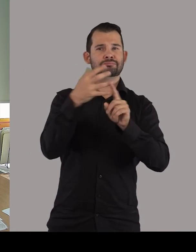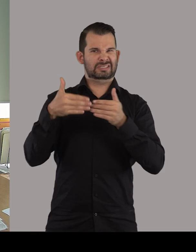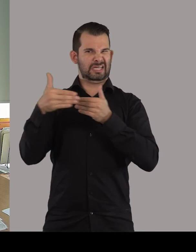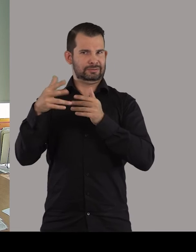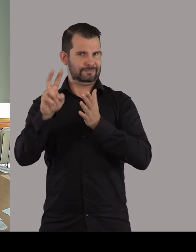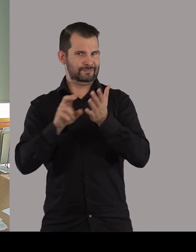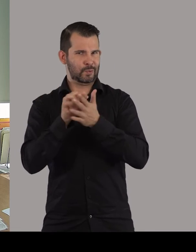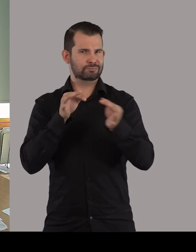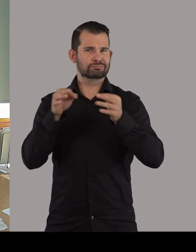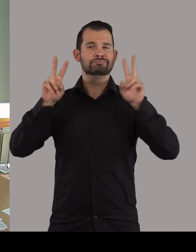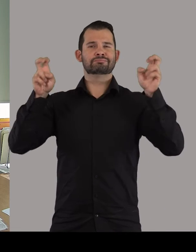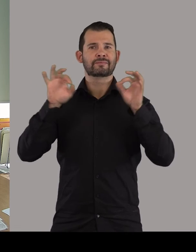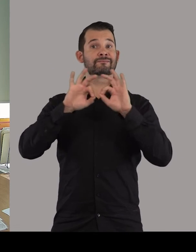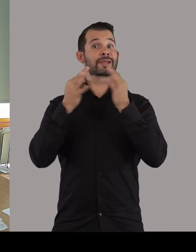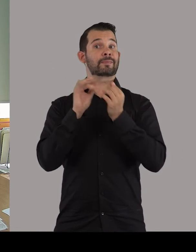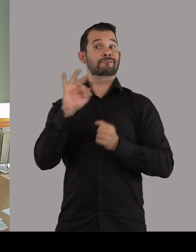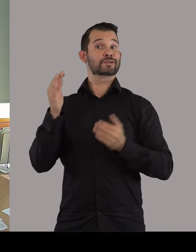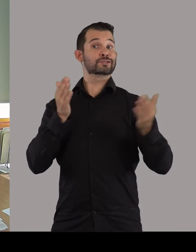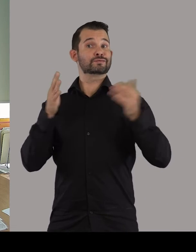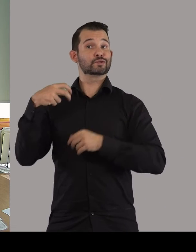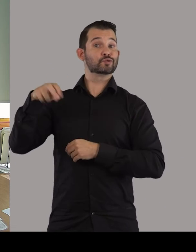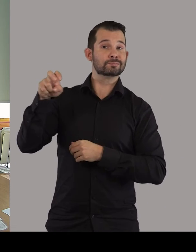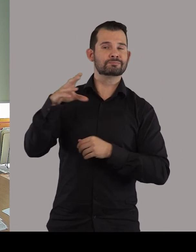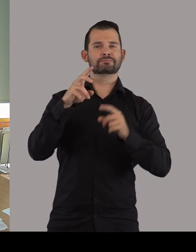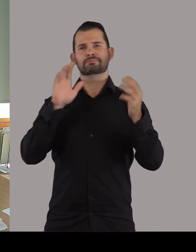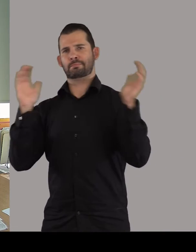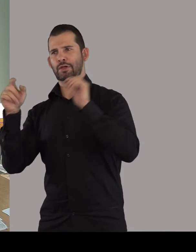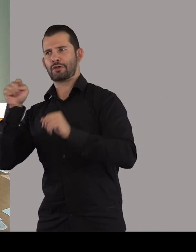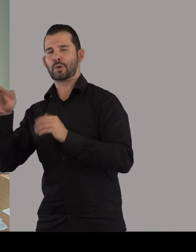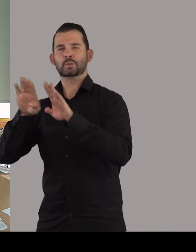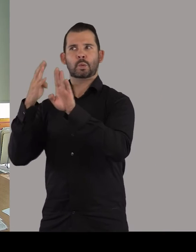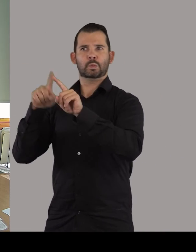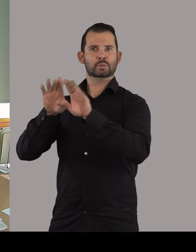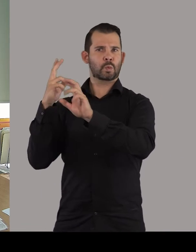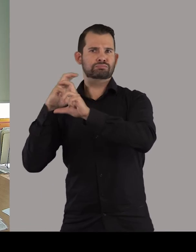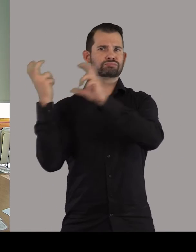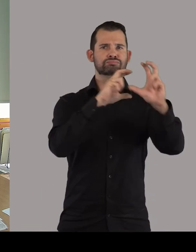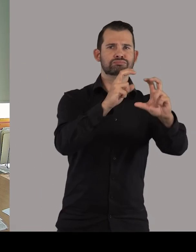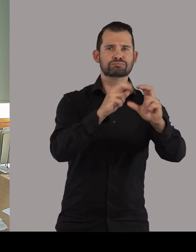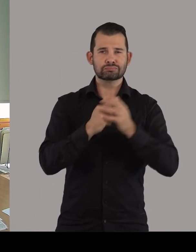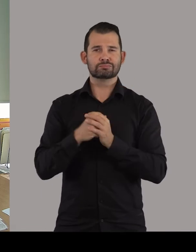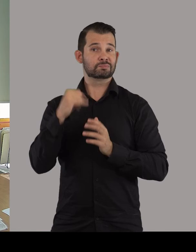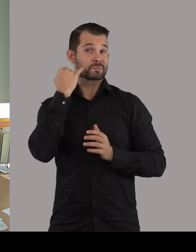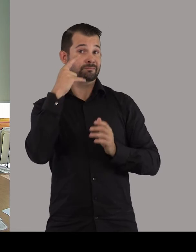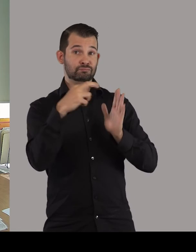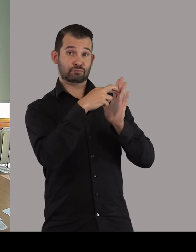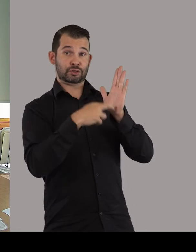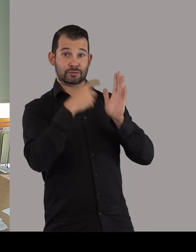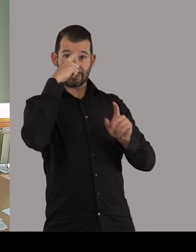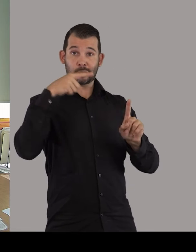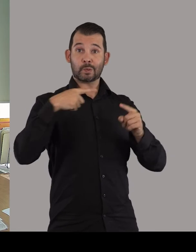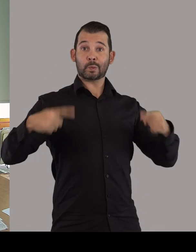"Family of services trips vs Door-to-Door Trips". If you registered for Wheel-Trans after 2017,